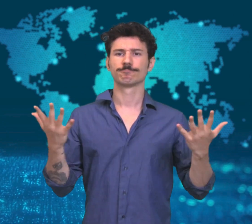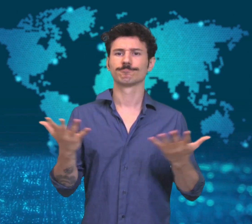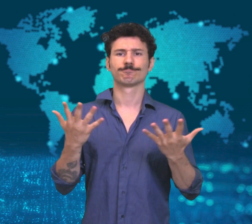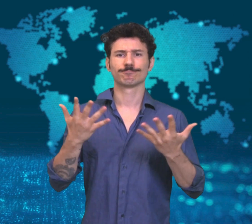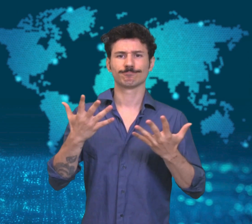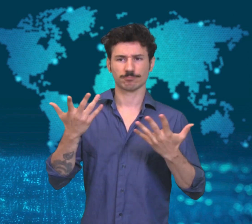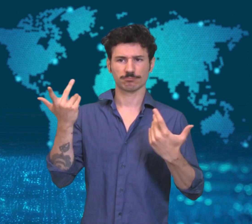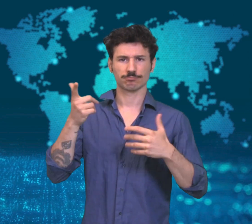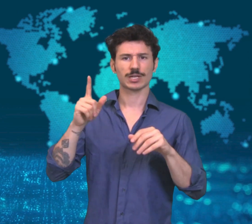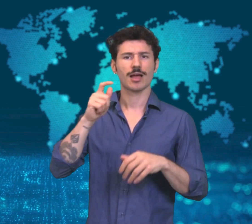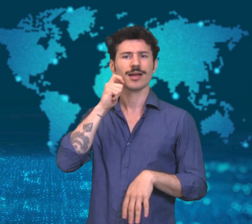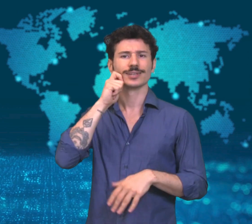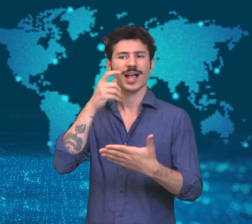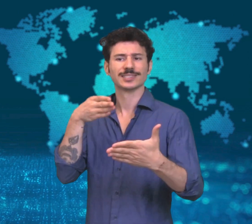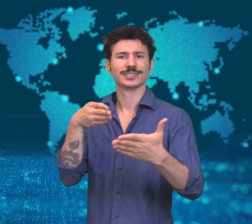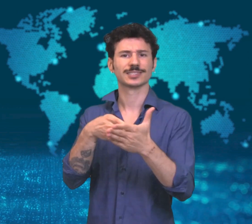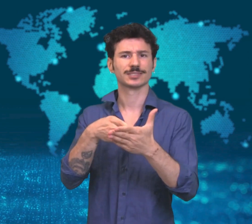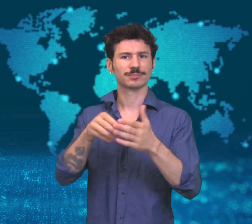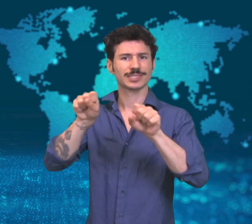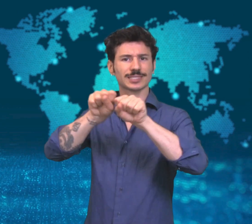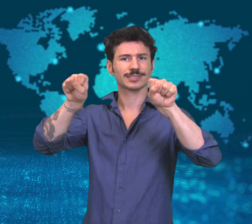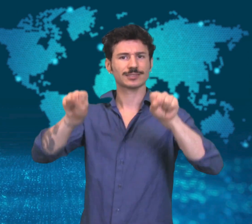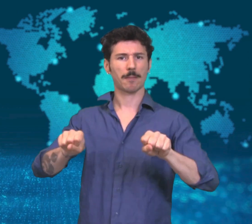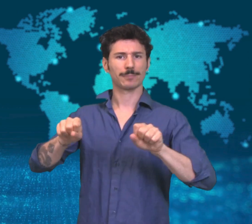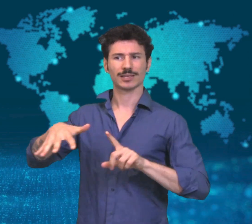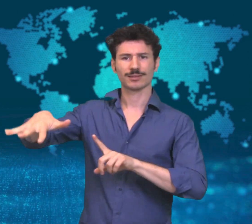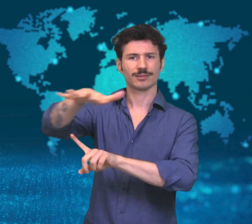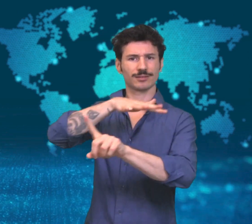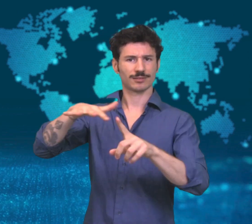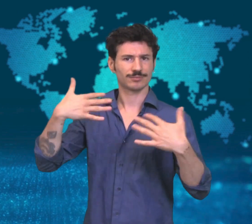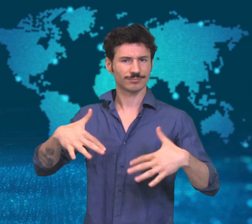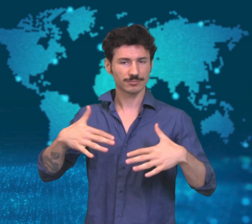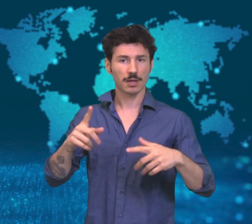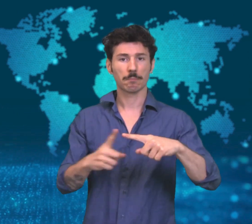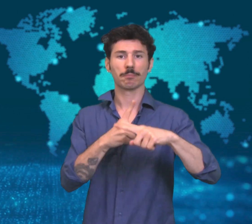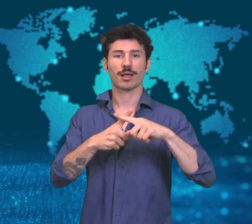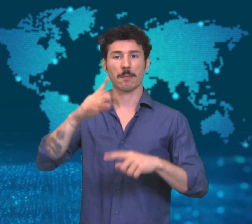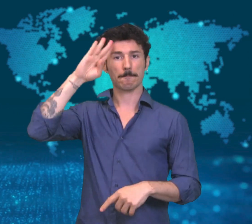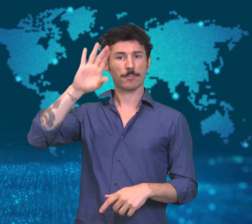systemic racism and police brutality in the US.